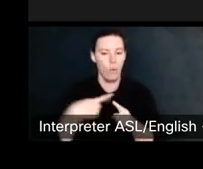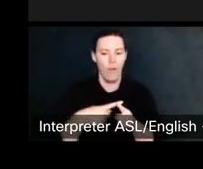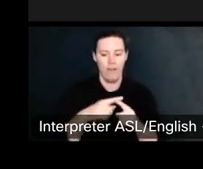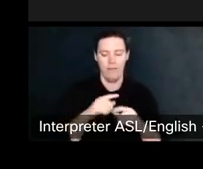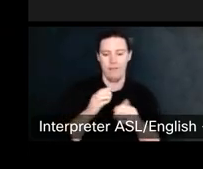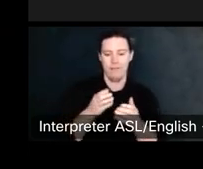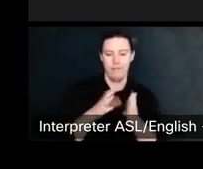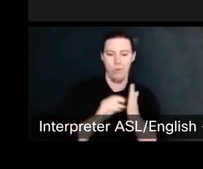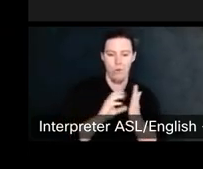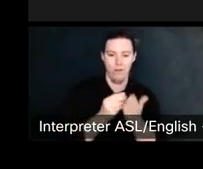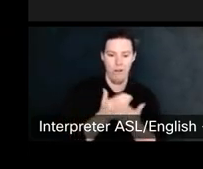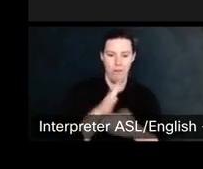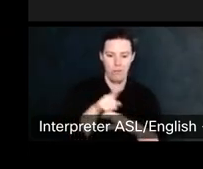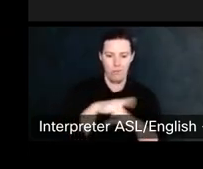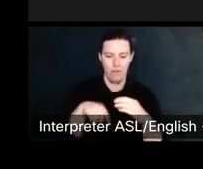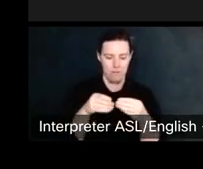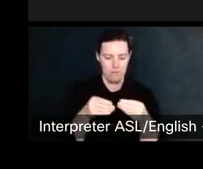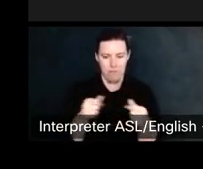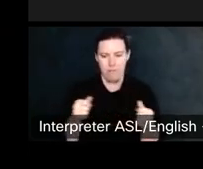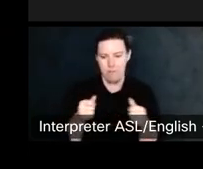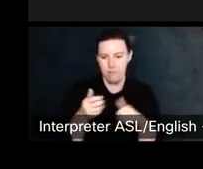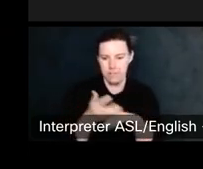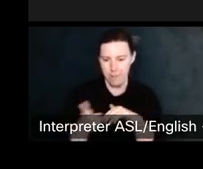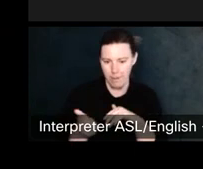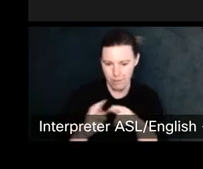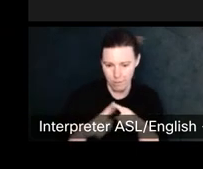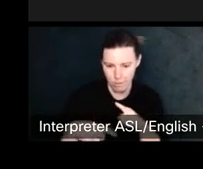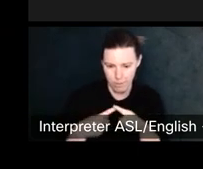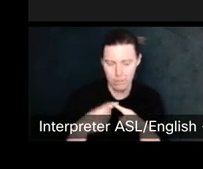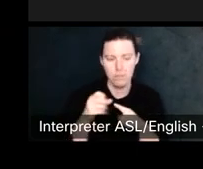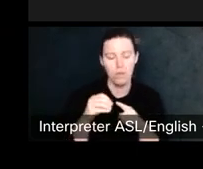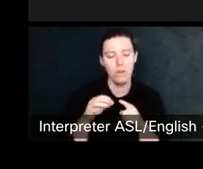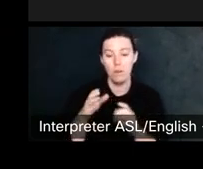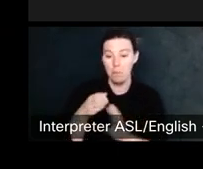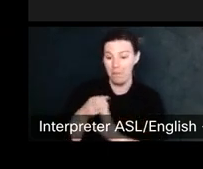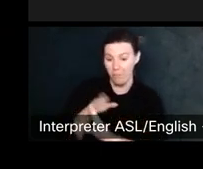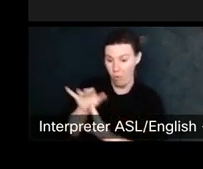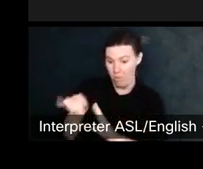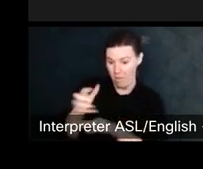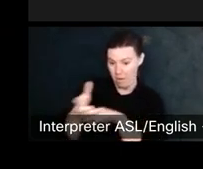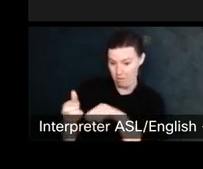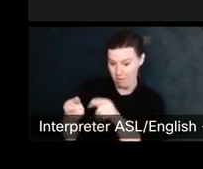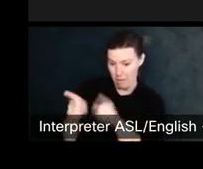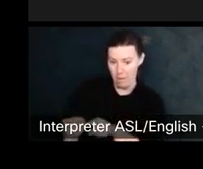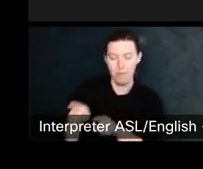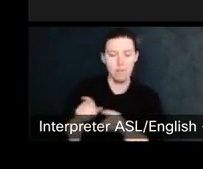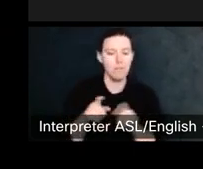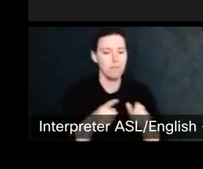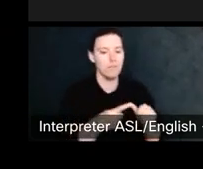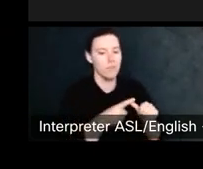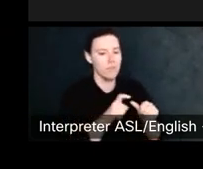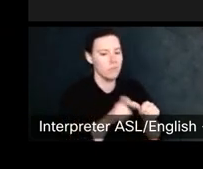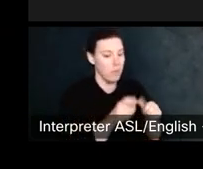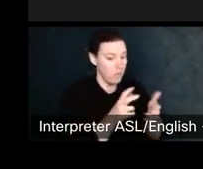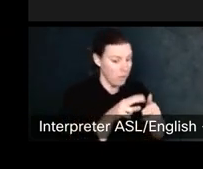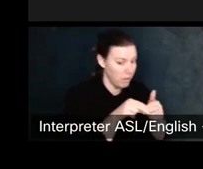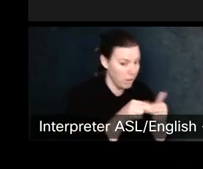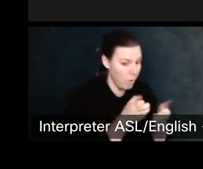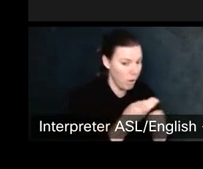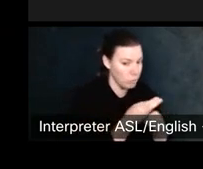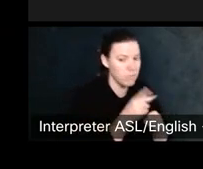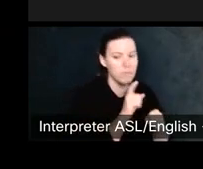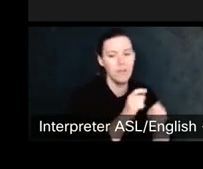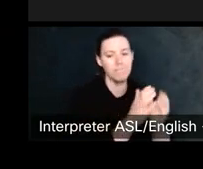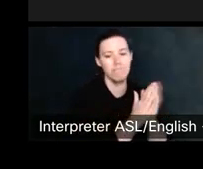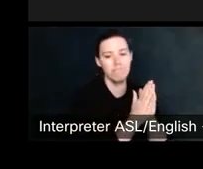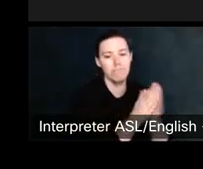And that you need to get permission and, you know, you can work with attorneys to find whoever is holding onto those rights. And to get those licenses.